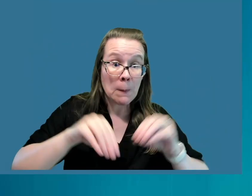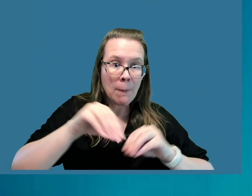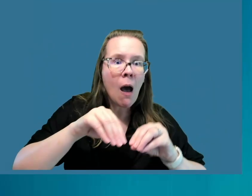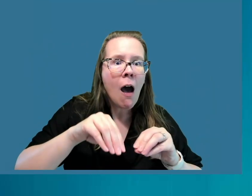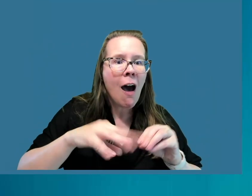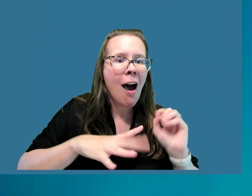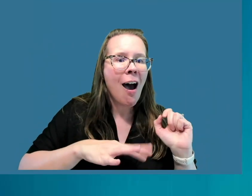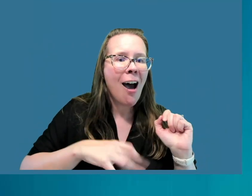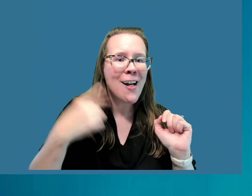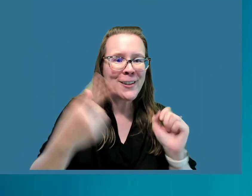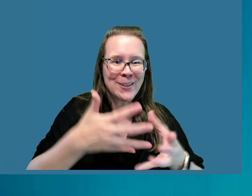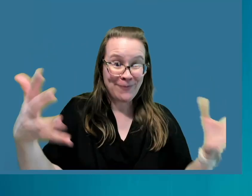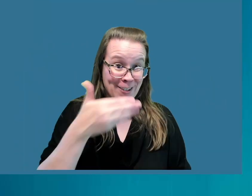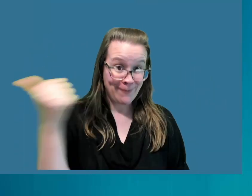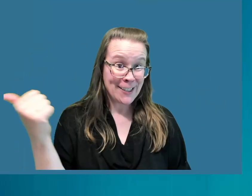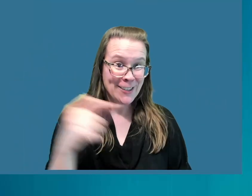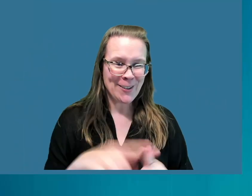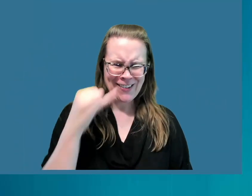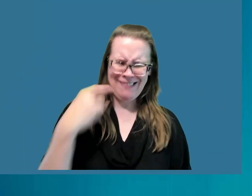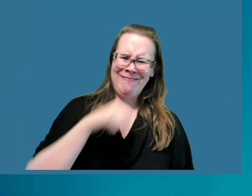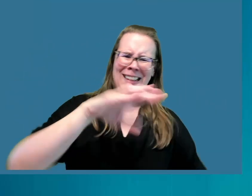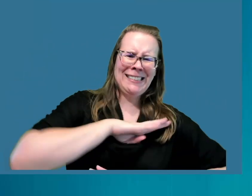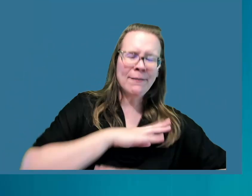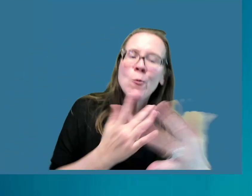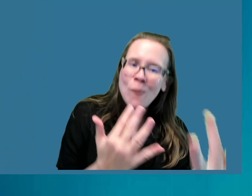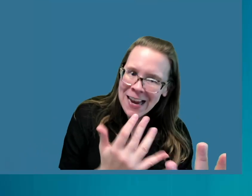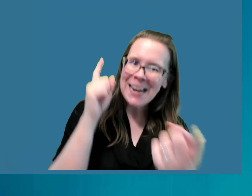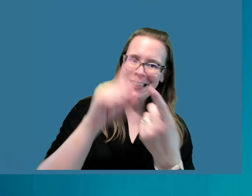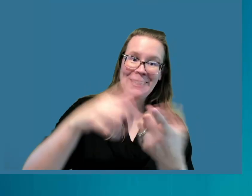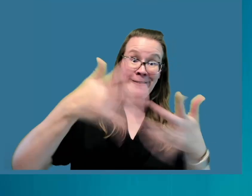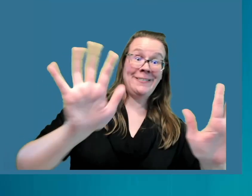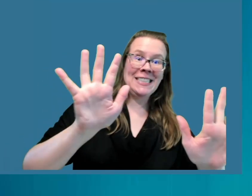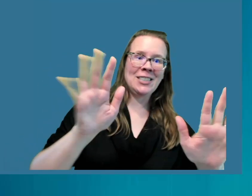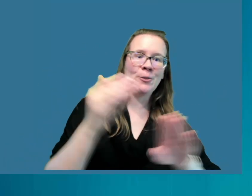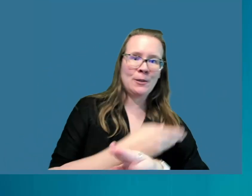you get. Get in, like, just the aesthetic of the cookie. So if you're discouraged or, you know,